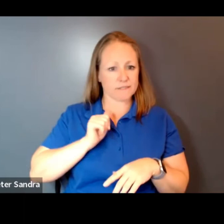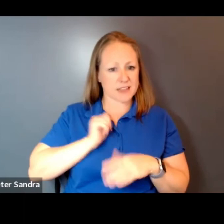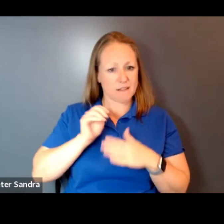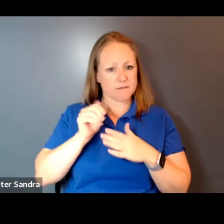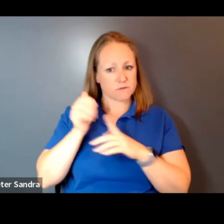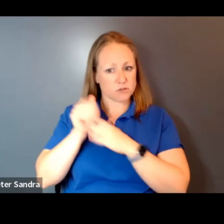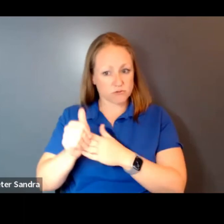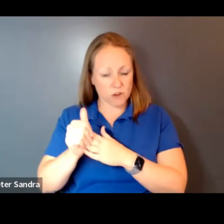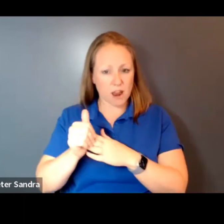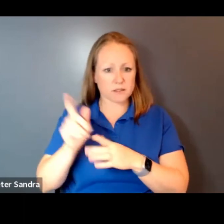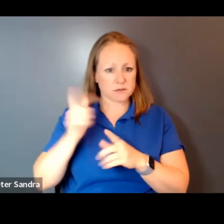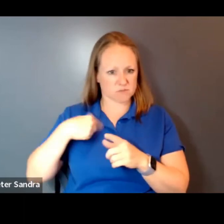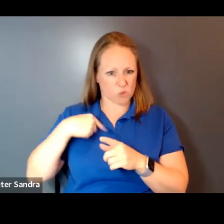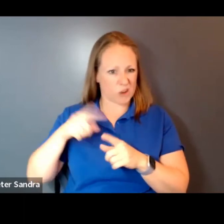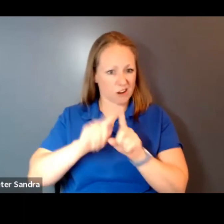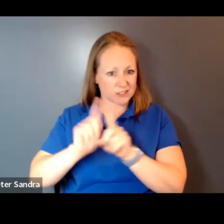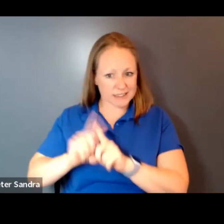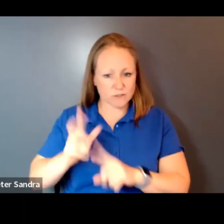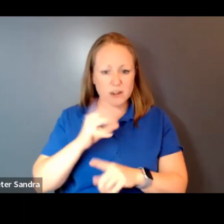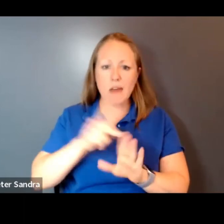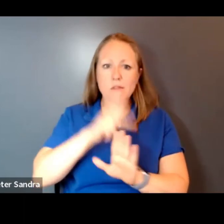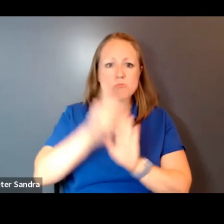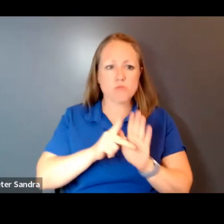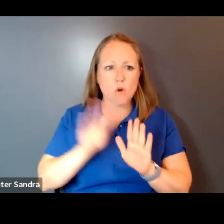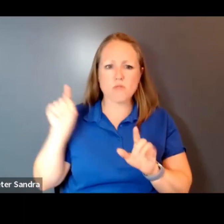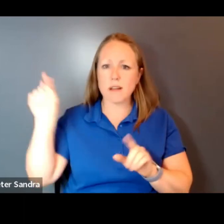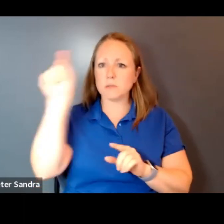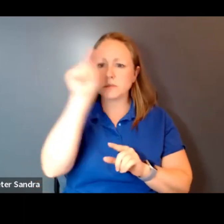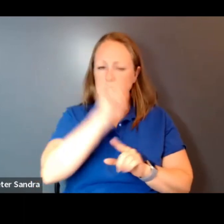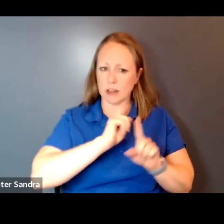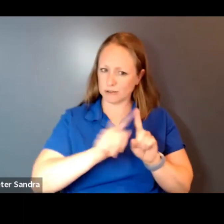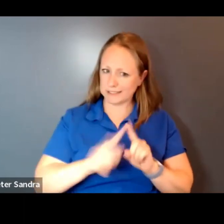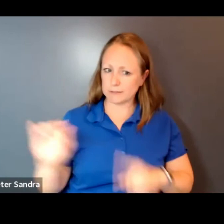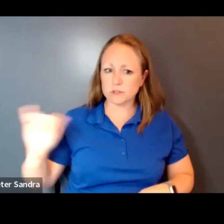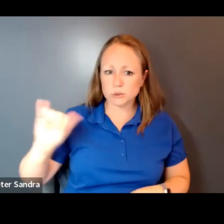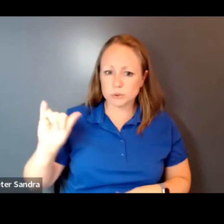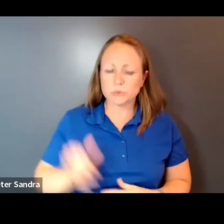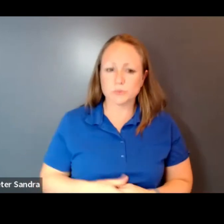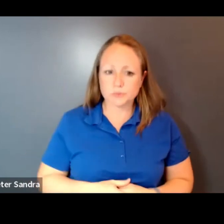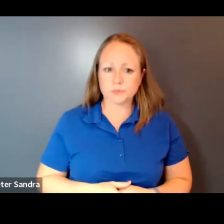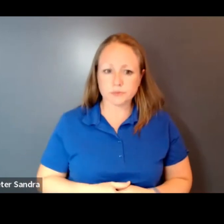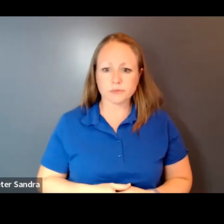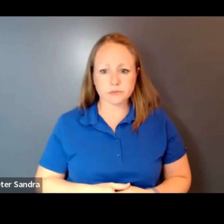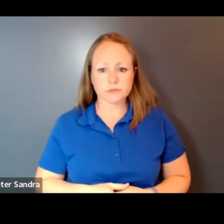the programs in the states that we live in. It's hard to capture